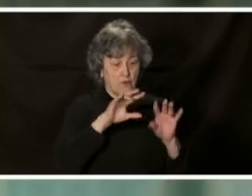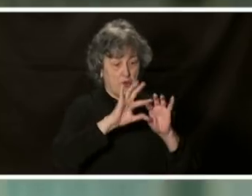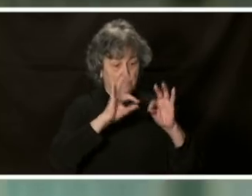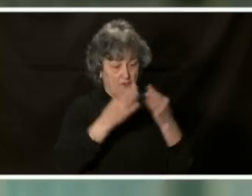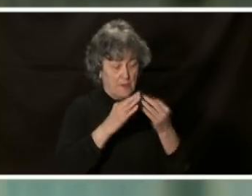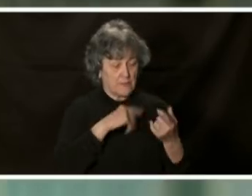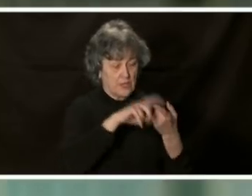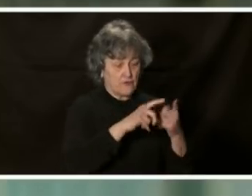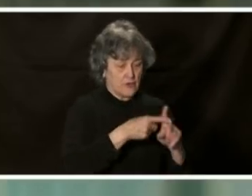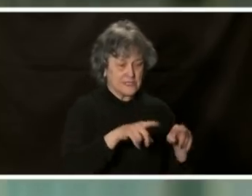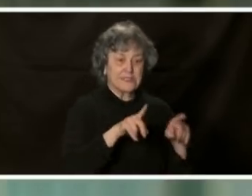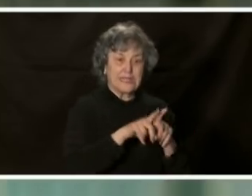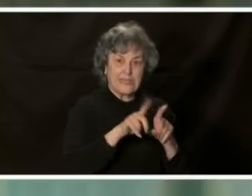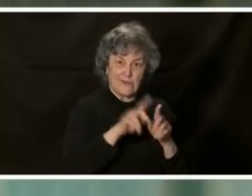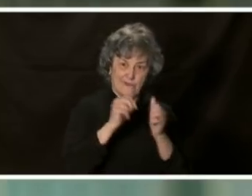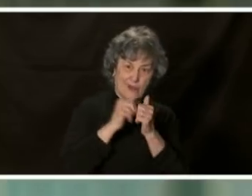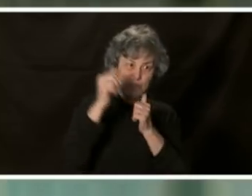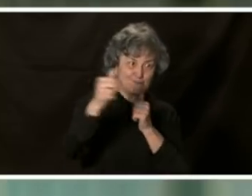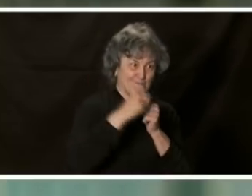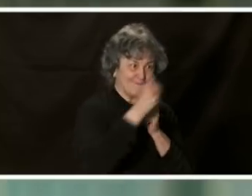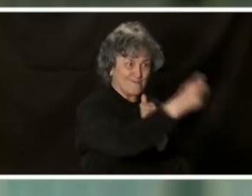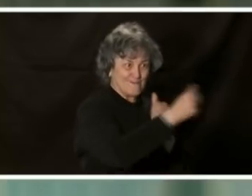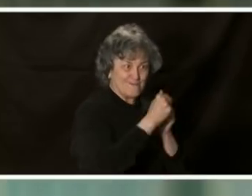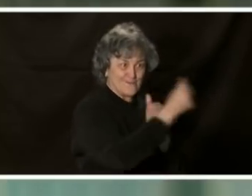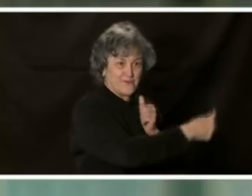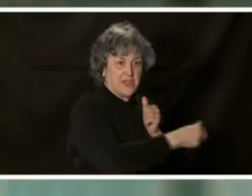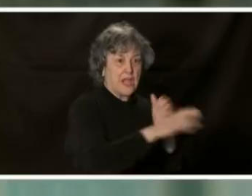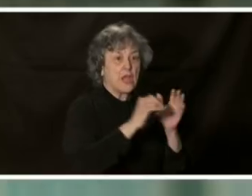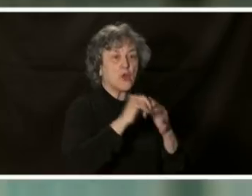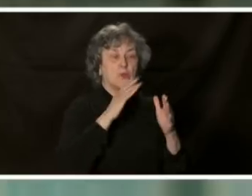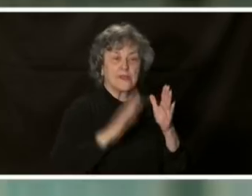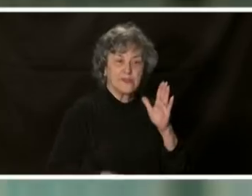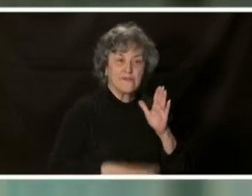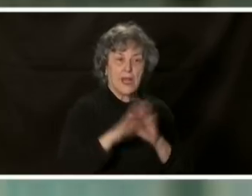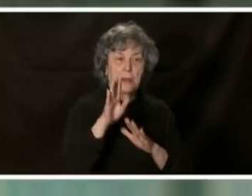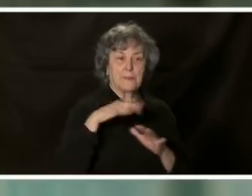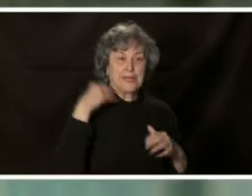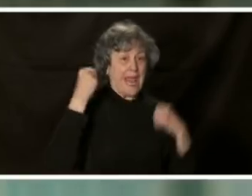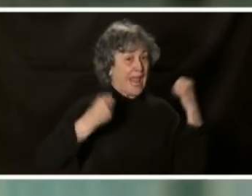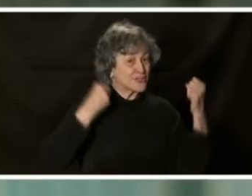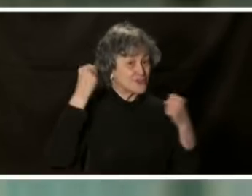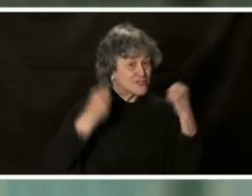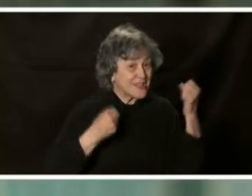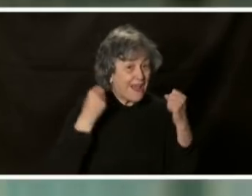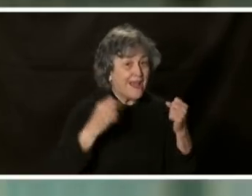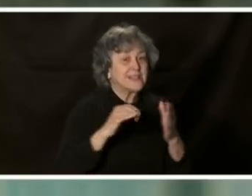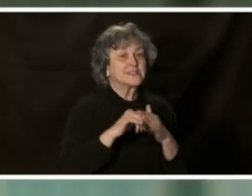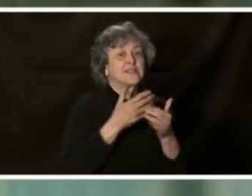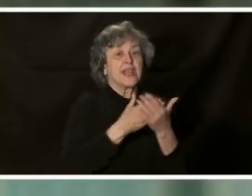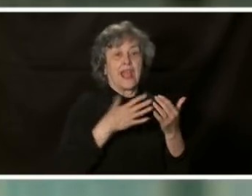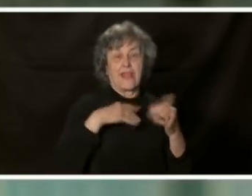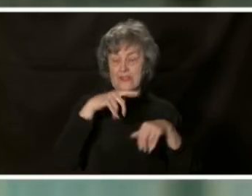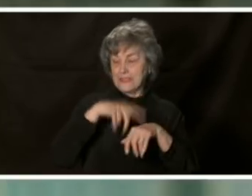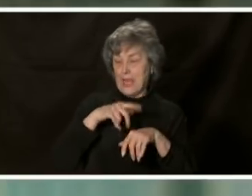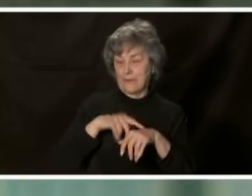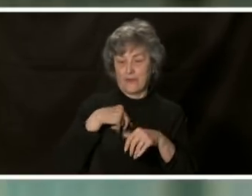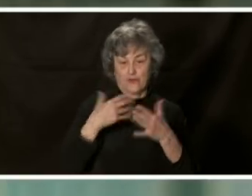A CHANCE TO LEARN HEALTHIER EATING HABITS AND DEVELOP AN EXERCISE ROUTINE; AND A TIME TO FOCUS ON WHAT IS IMPORTANT.